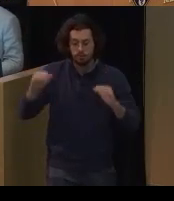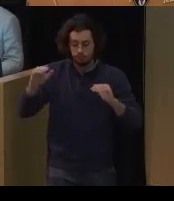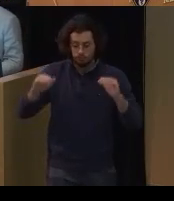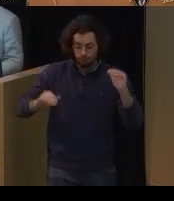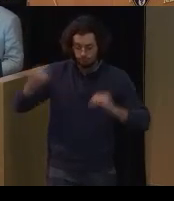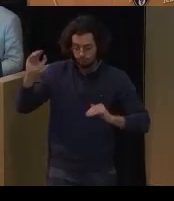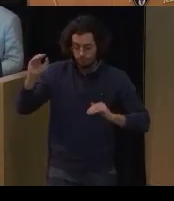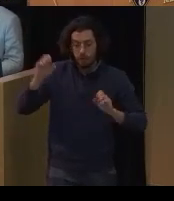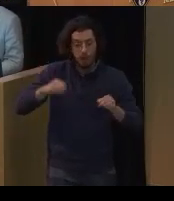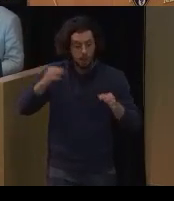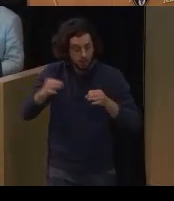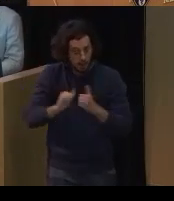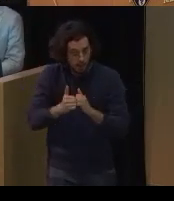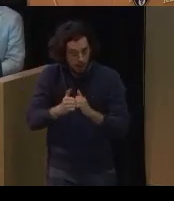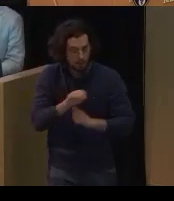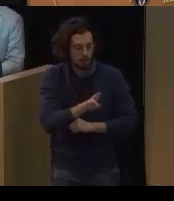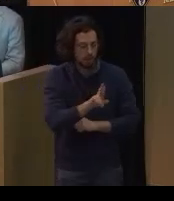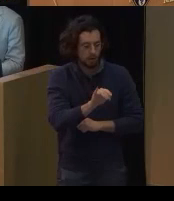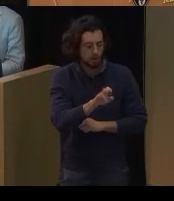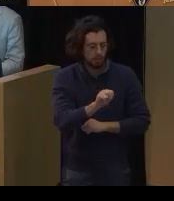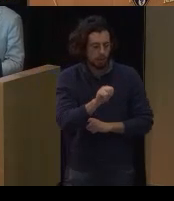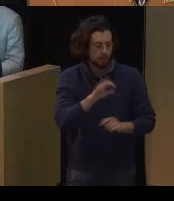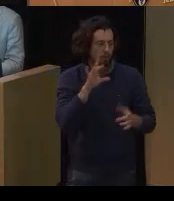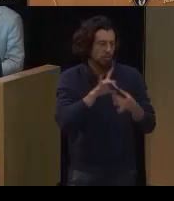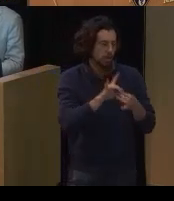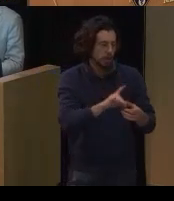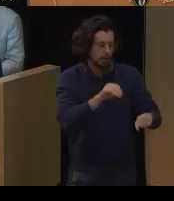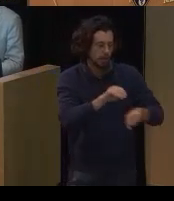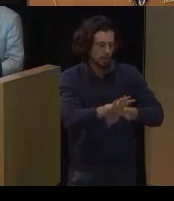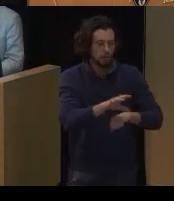actually be explained explained by Urban related exposures so things like income inequality and